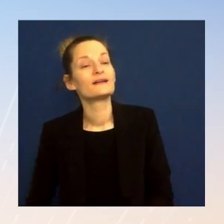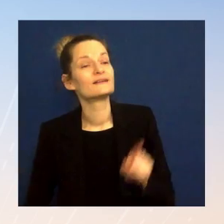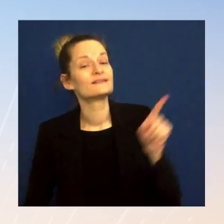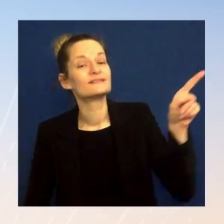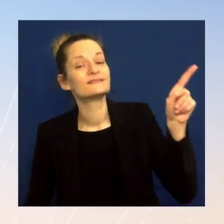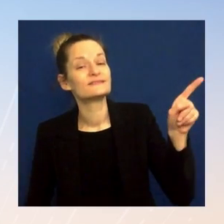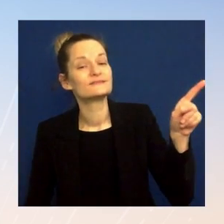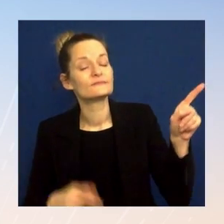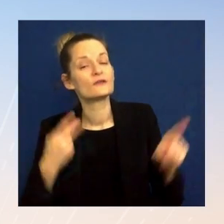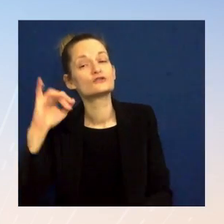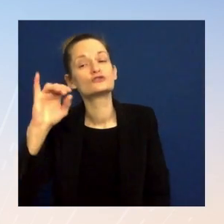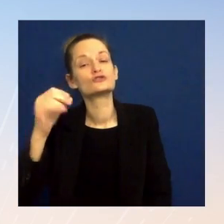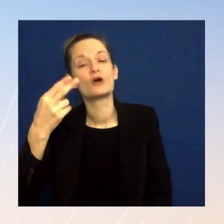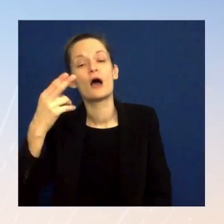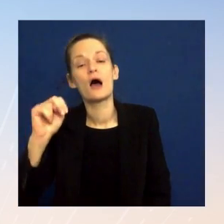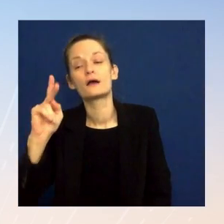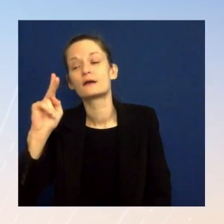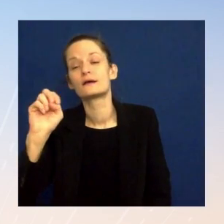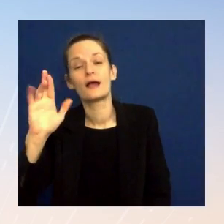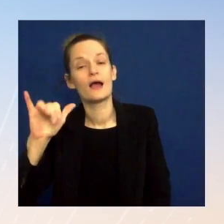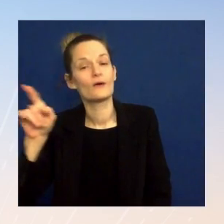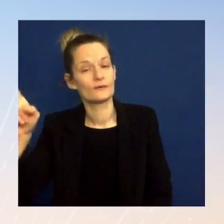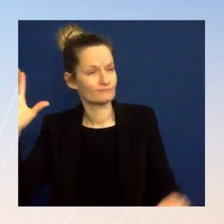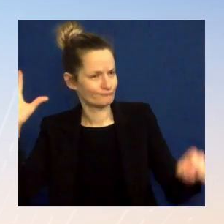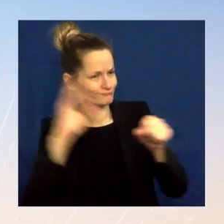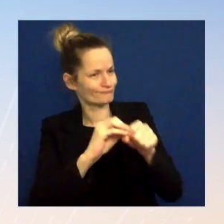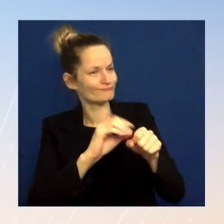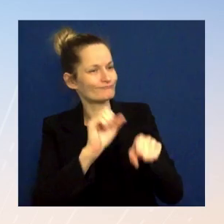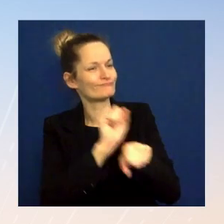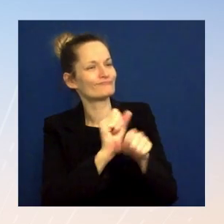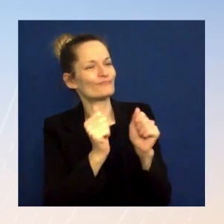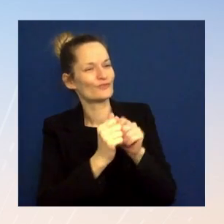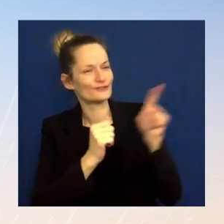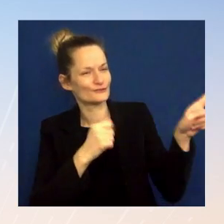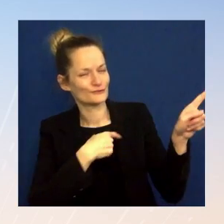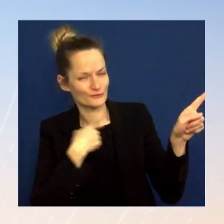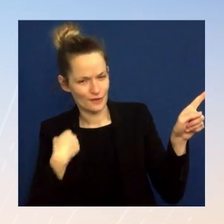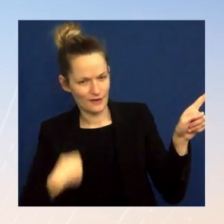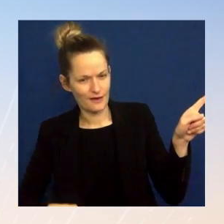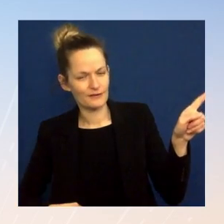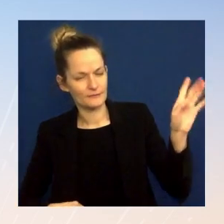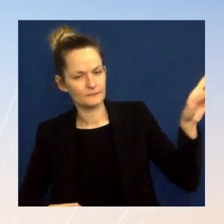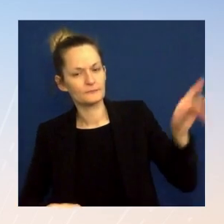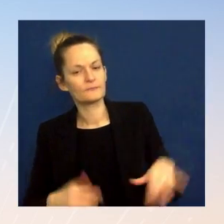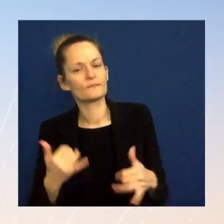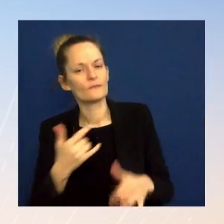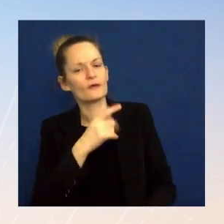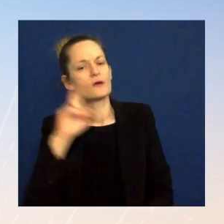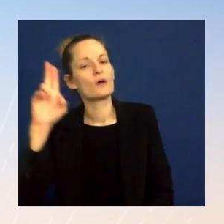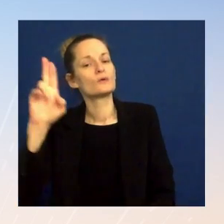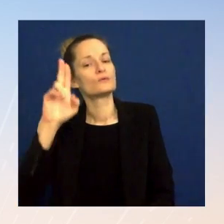see a contradiction in that the United States is pushing them to reduce carbon emissions